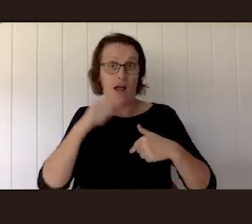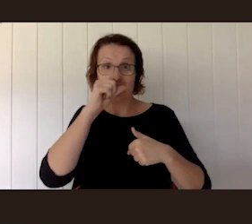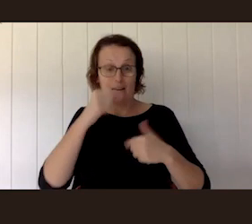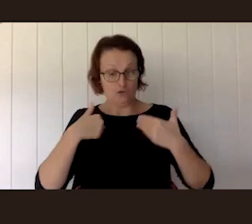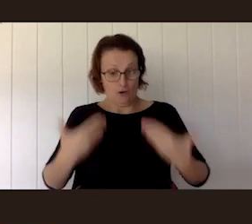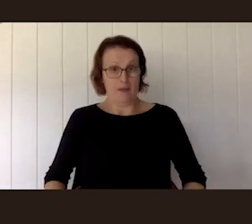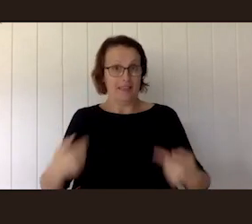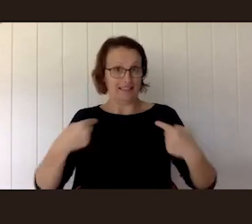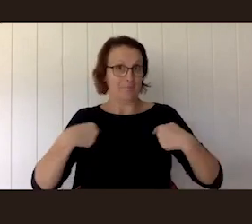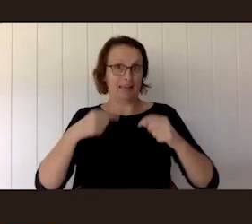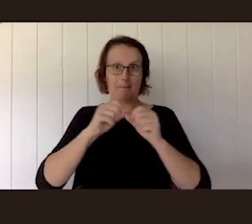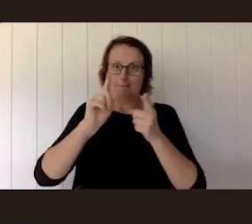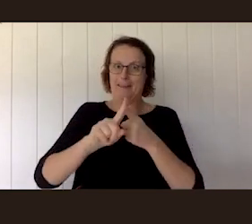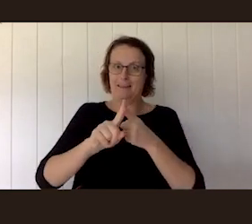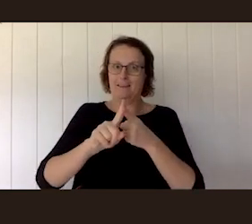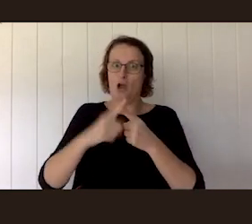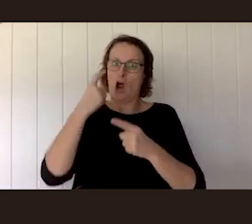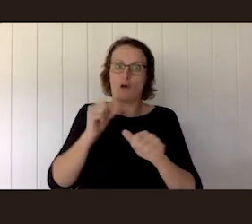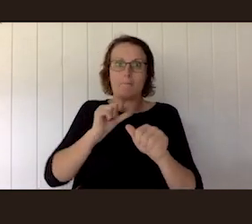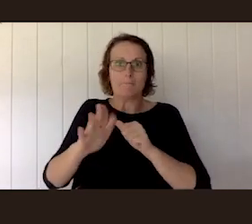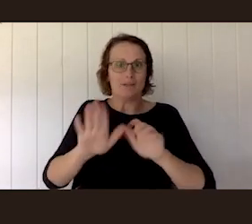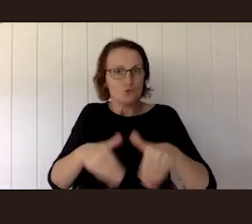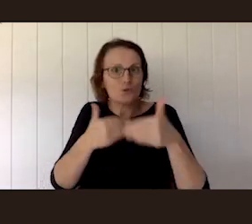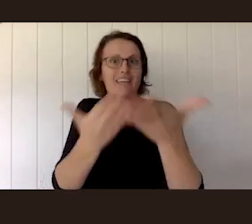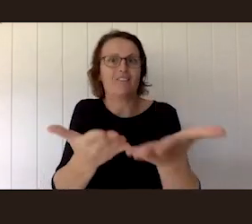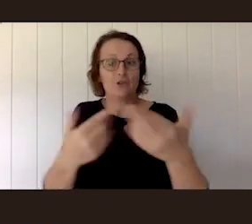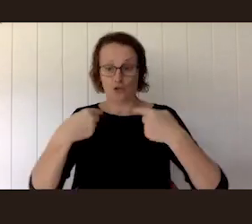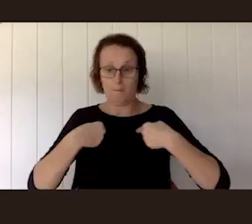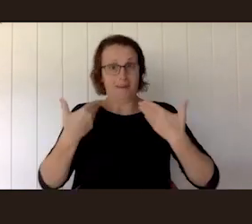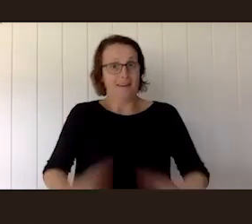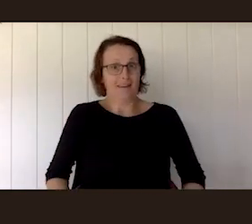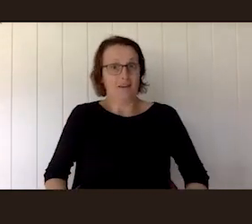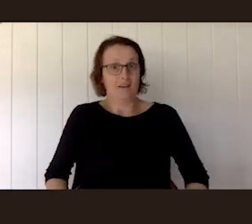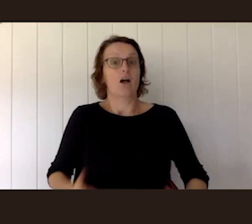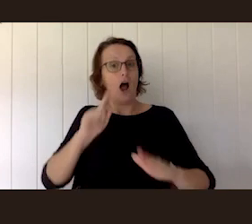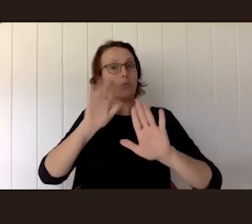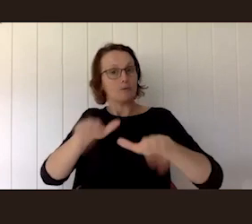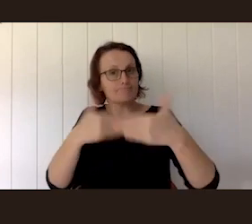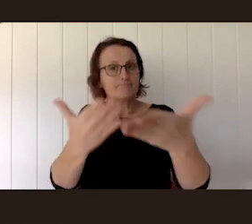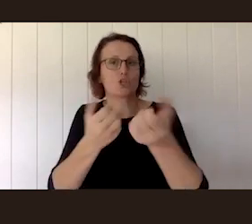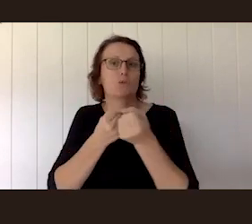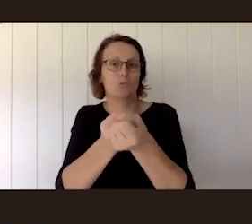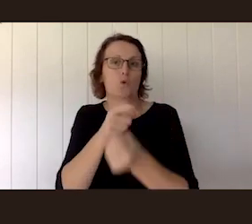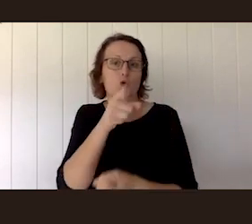today. My "be" will be in service of you. And I'm really happy to answer